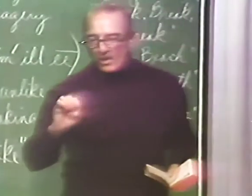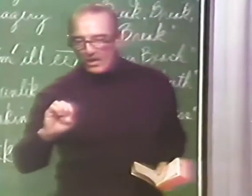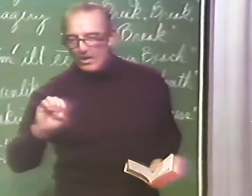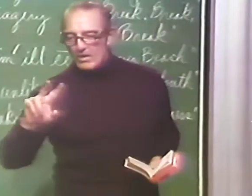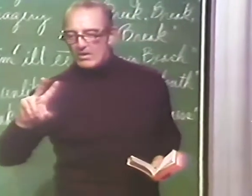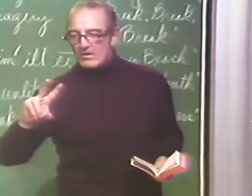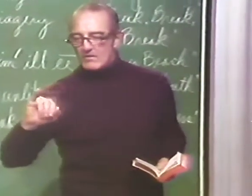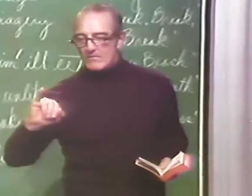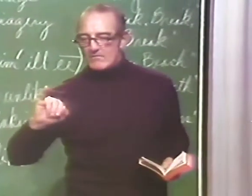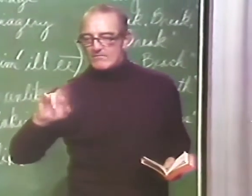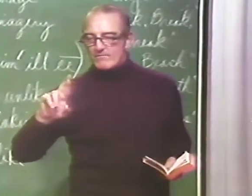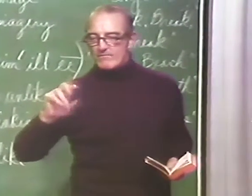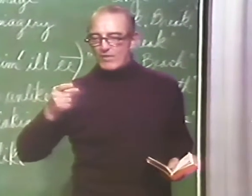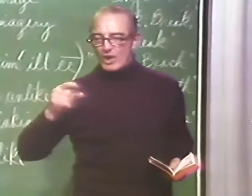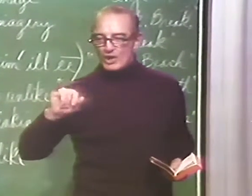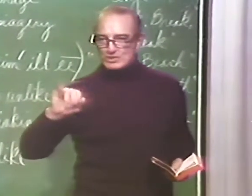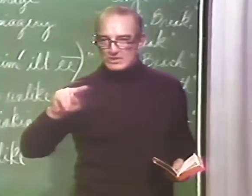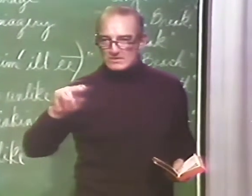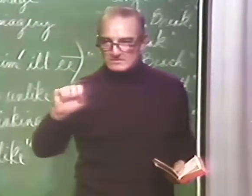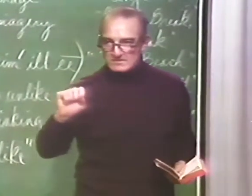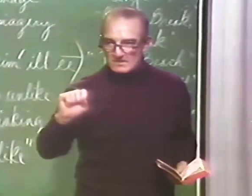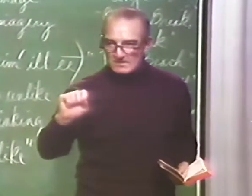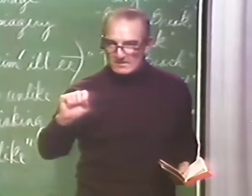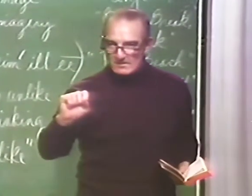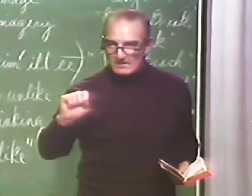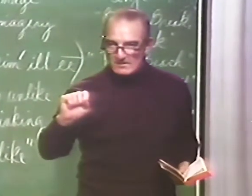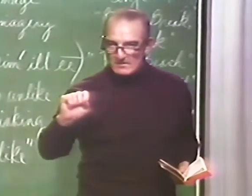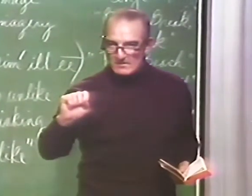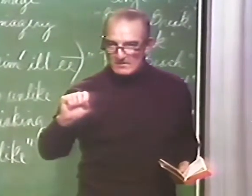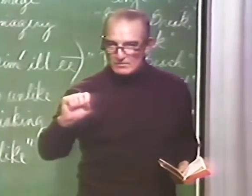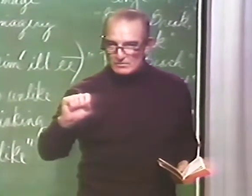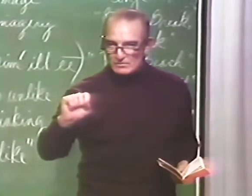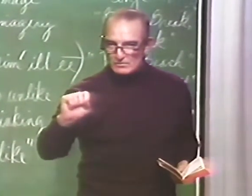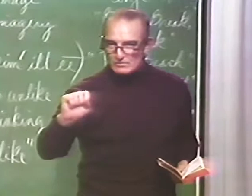"TO THE VIRGINS."